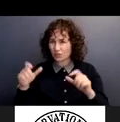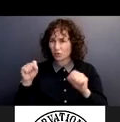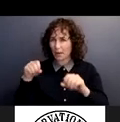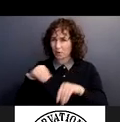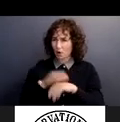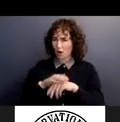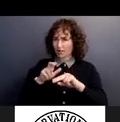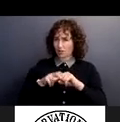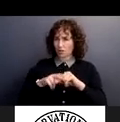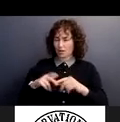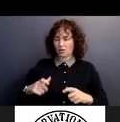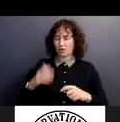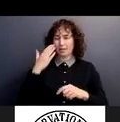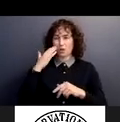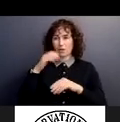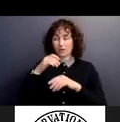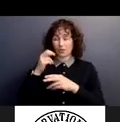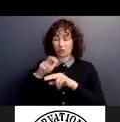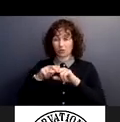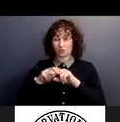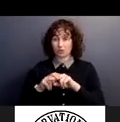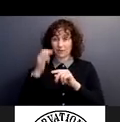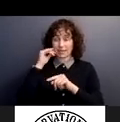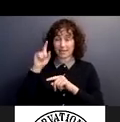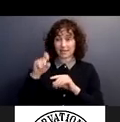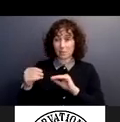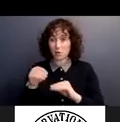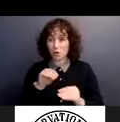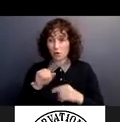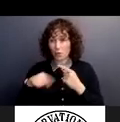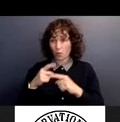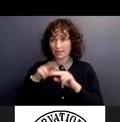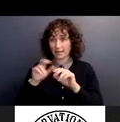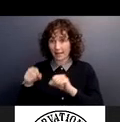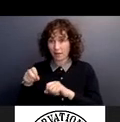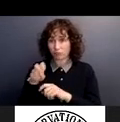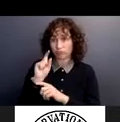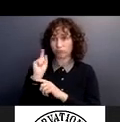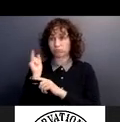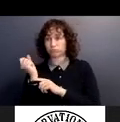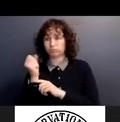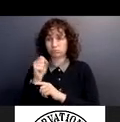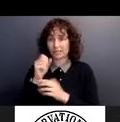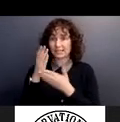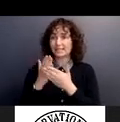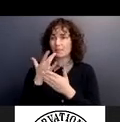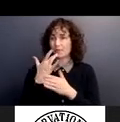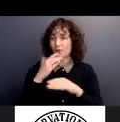And so it gives the child who needs a sense of movement while they're sitting They can move, some prefer floor while others prefer a chair